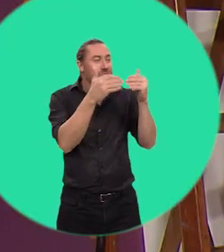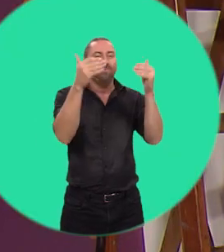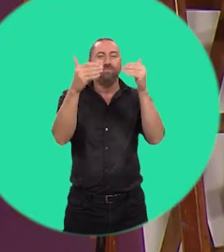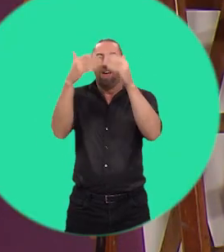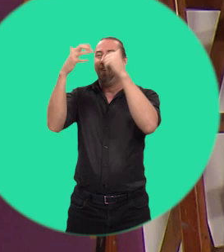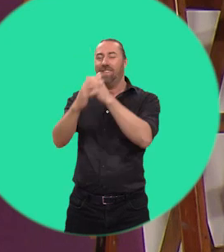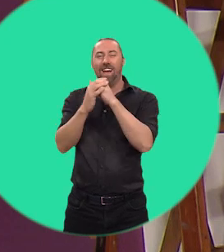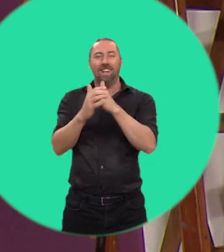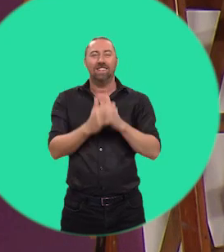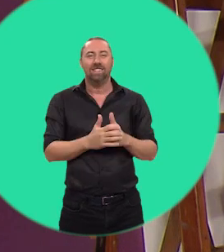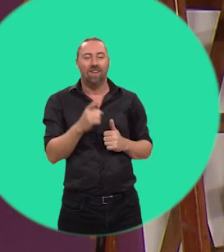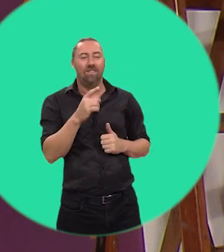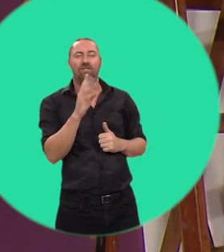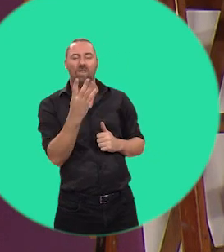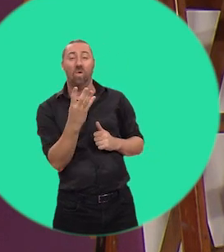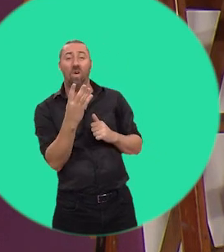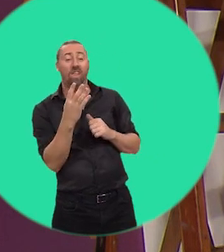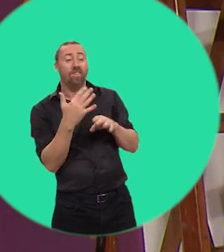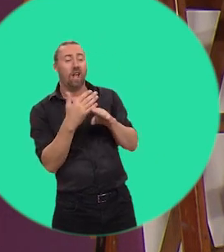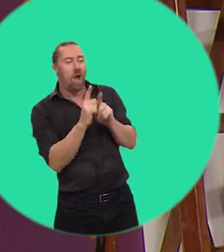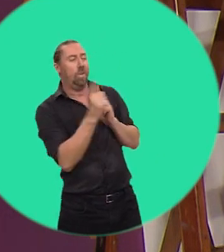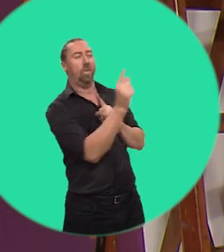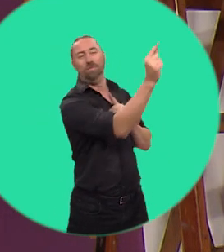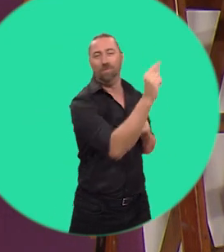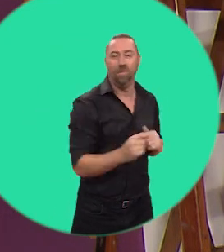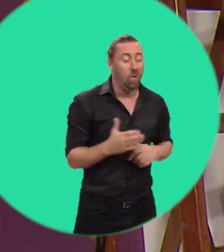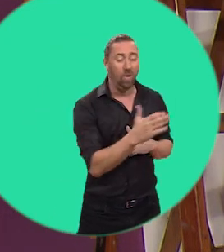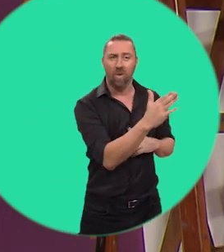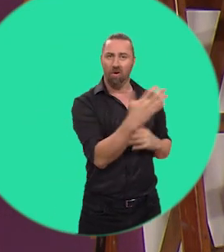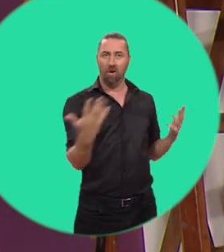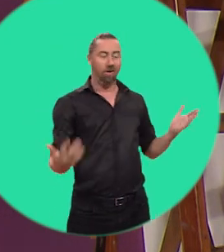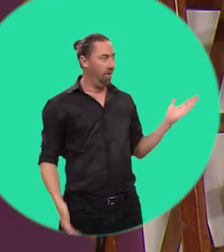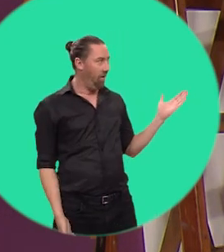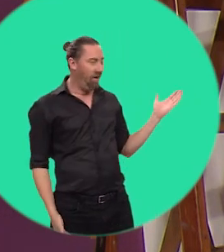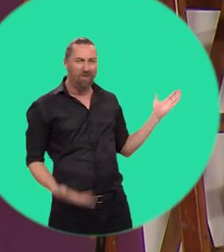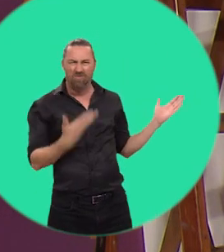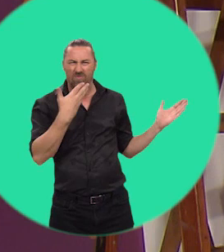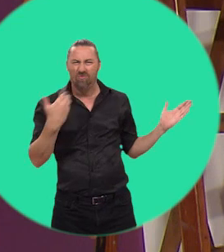And a fourth fish, swimming away in this corner. And just like that, it looks like we've created